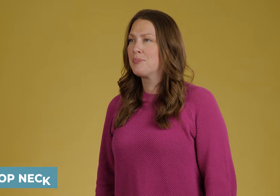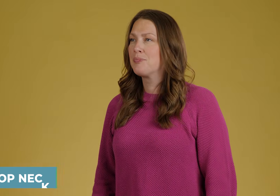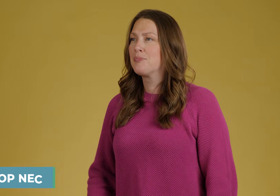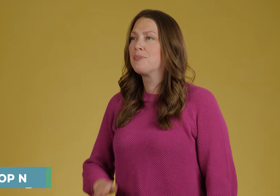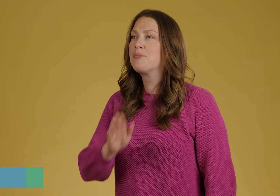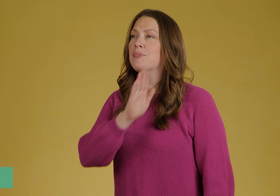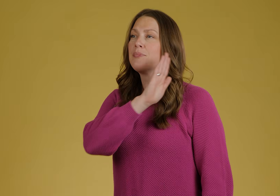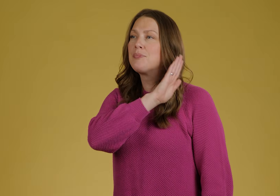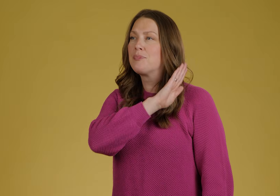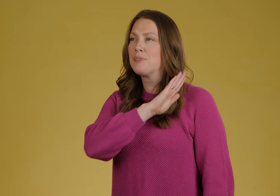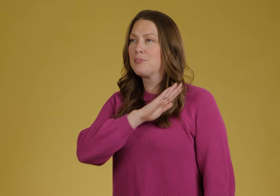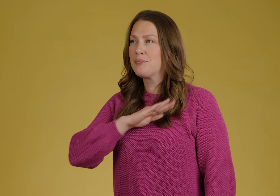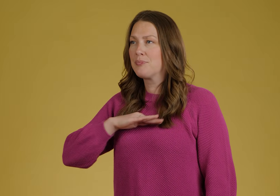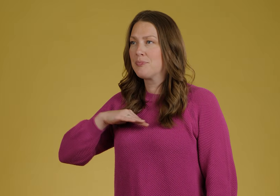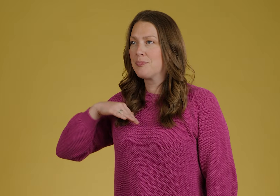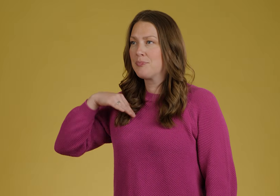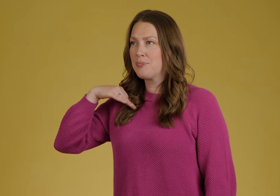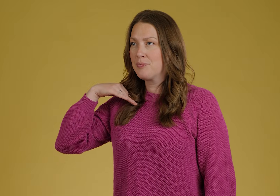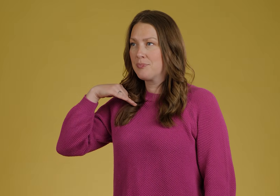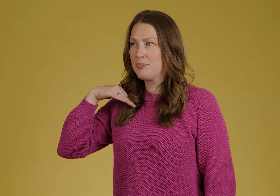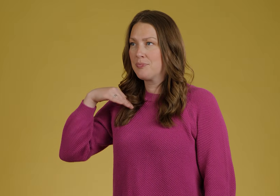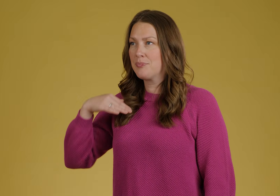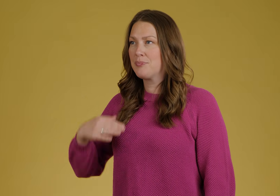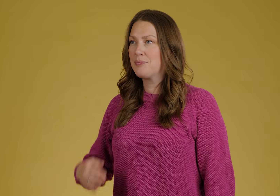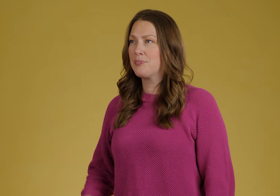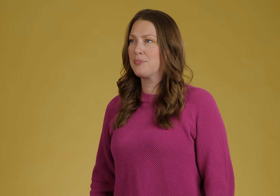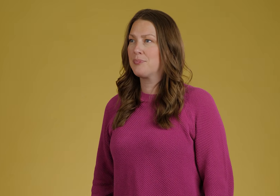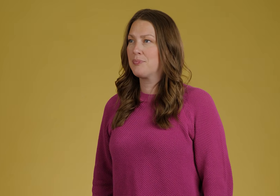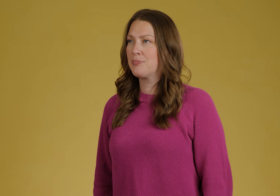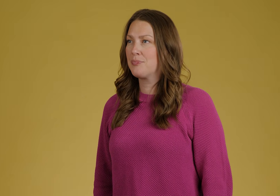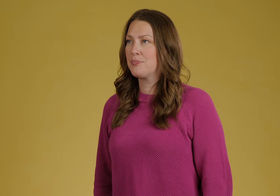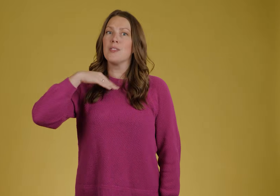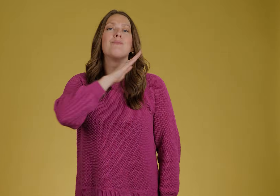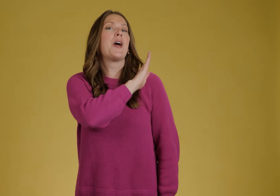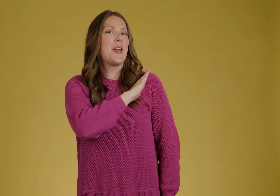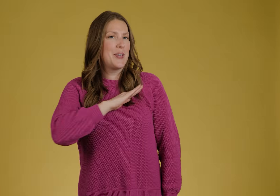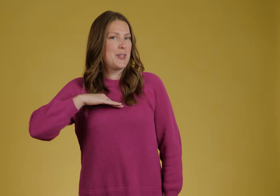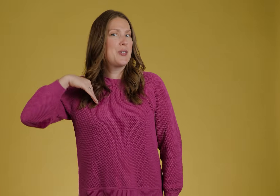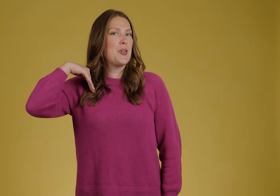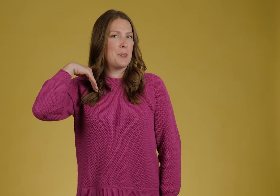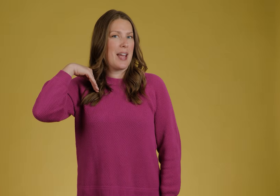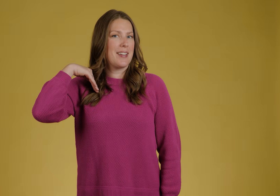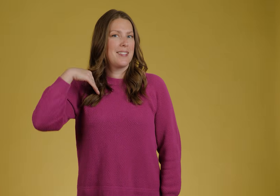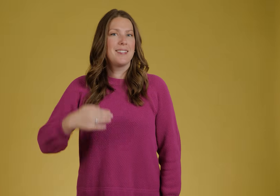Your hand is drawing the line of the neck of the shirt. Scoop neck.